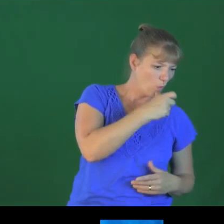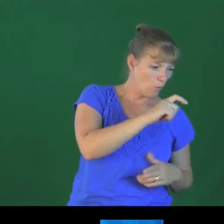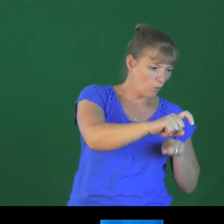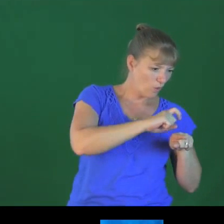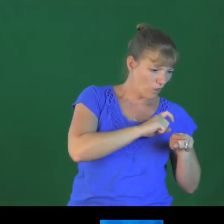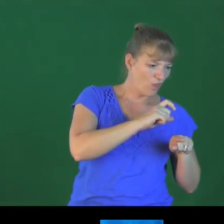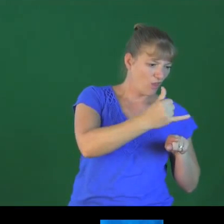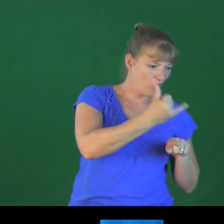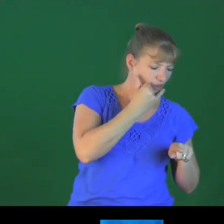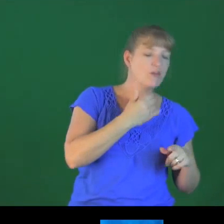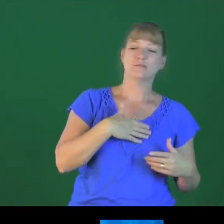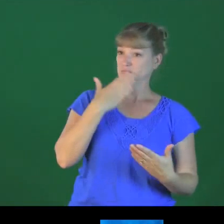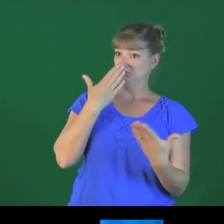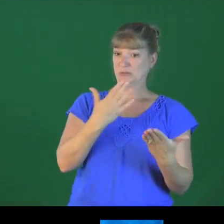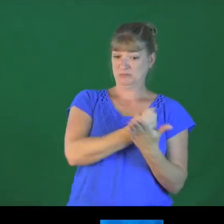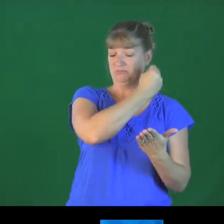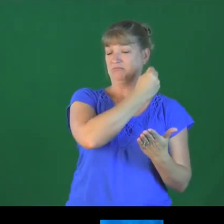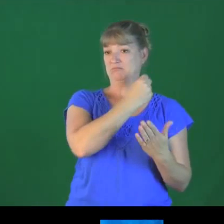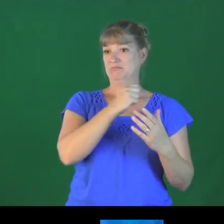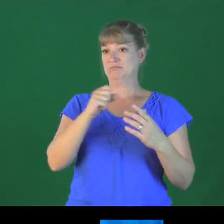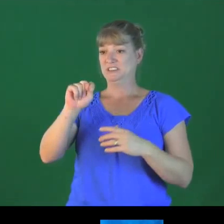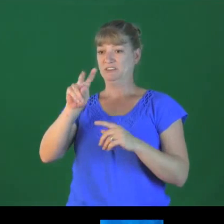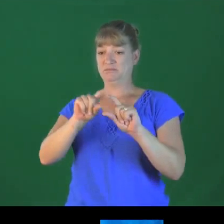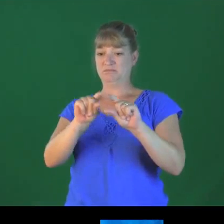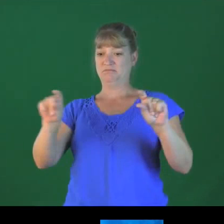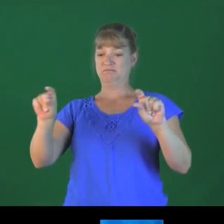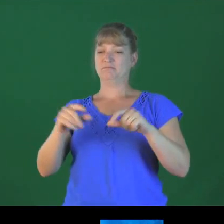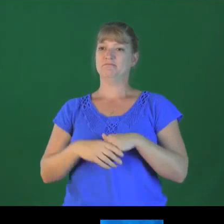a good device for you.